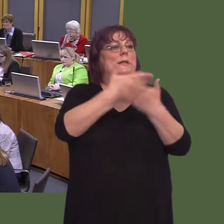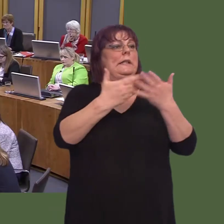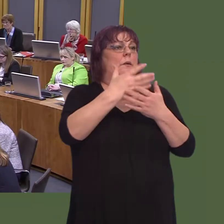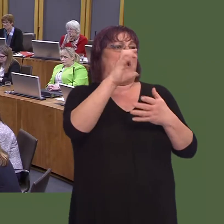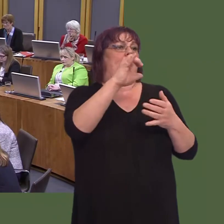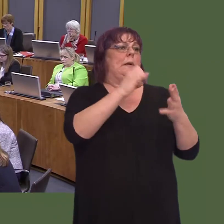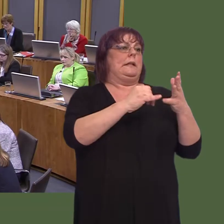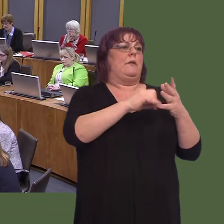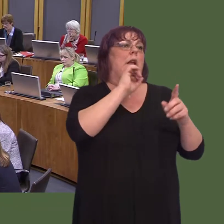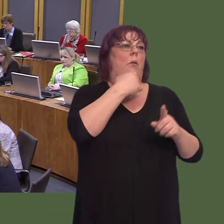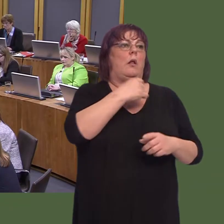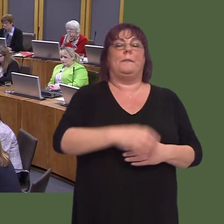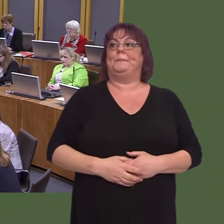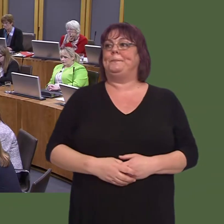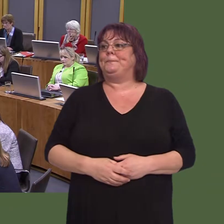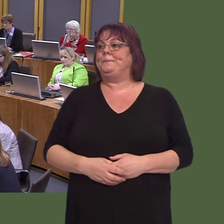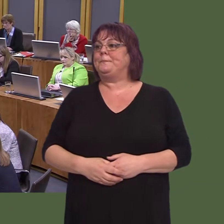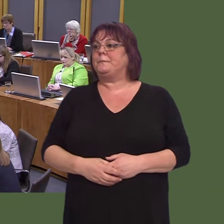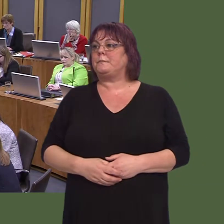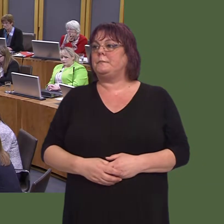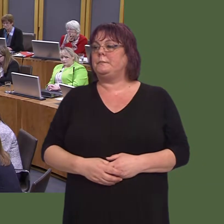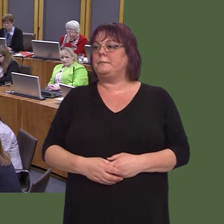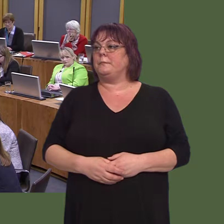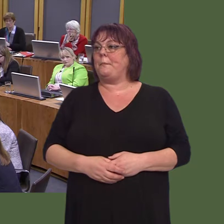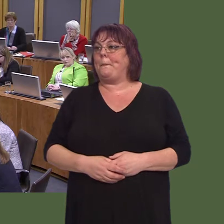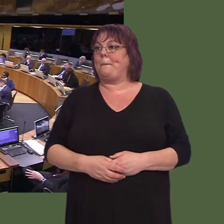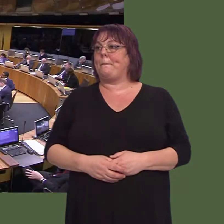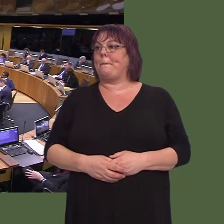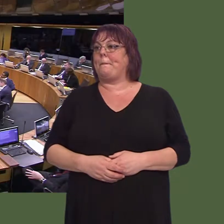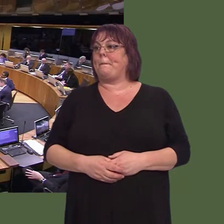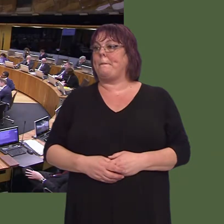my friend and colleague in further detail. Russell George AM: As I understand it, First